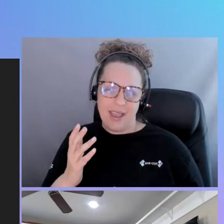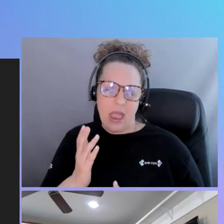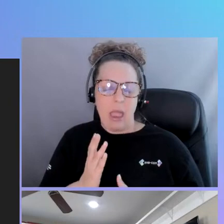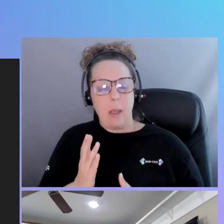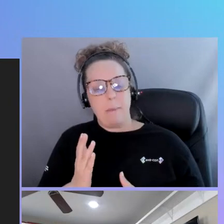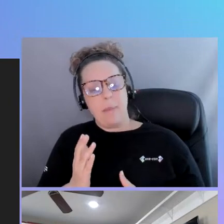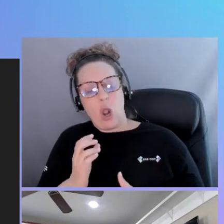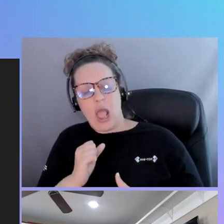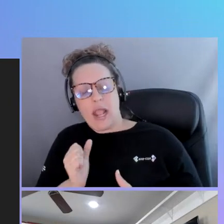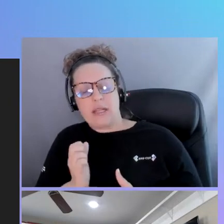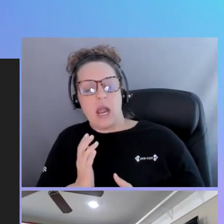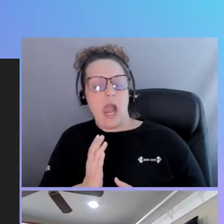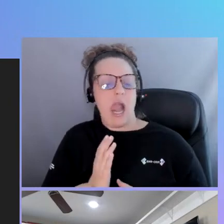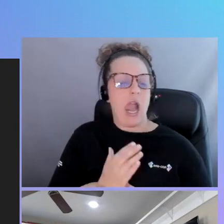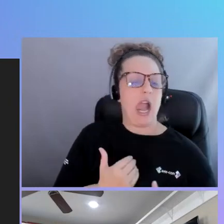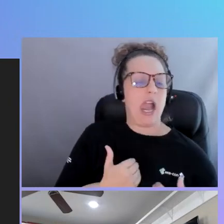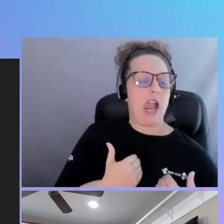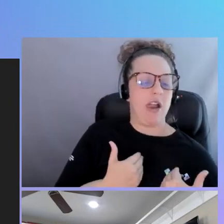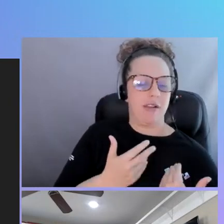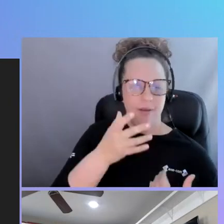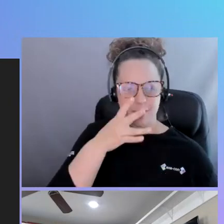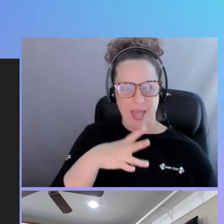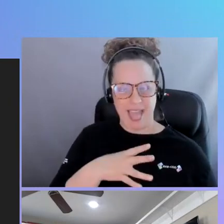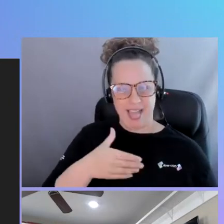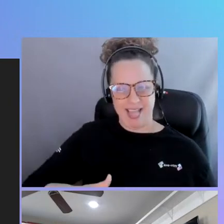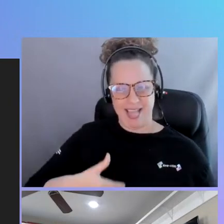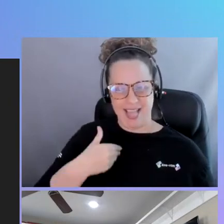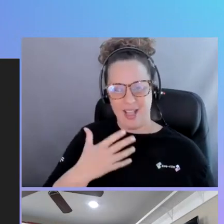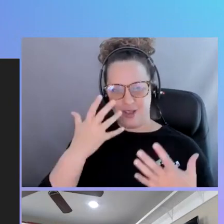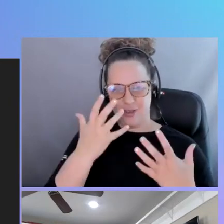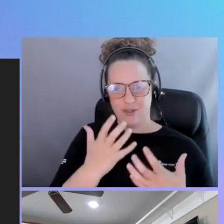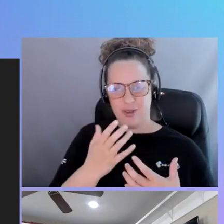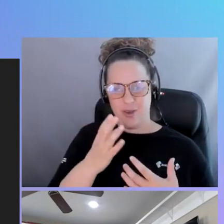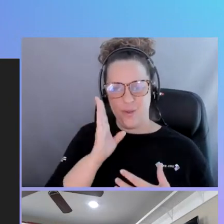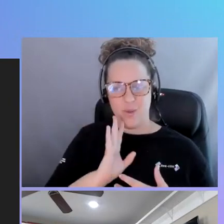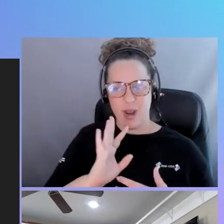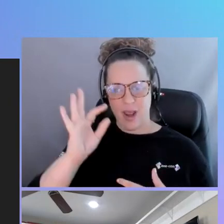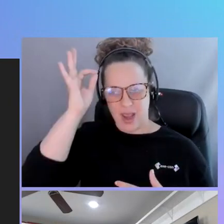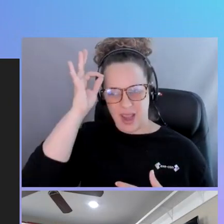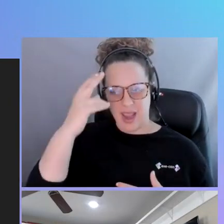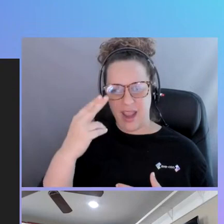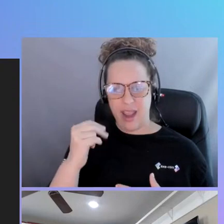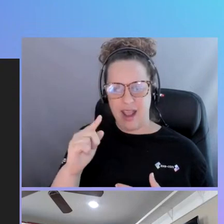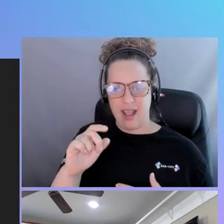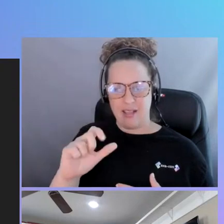younger. Uh, male with dark brown hair, hazel eyes. No